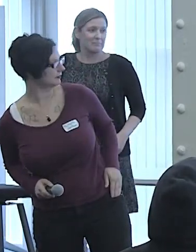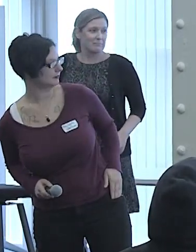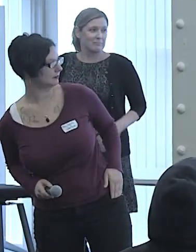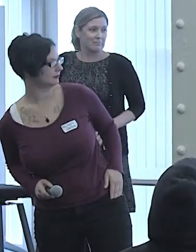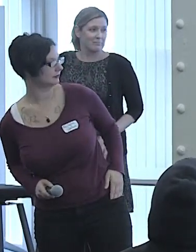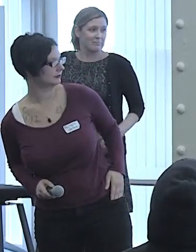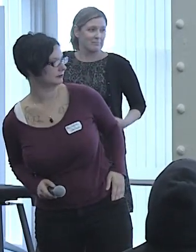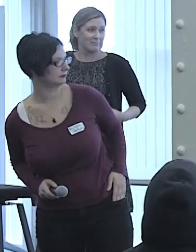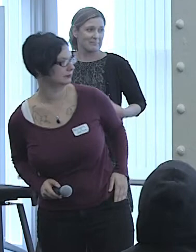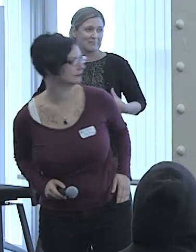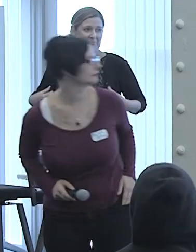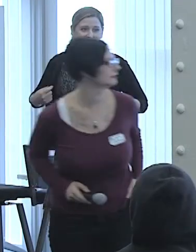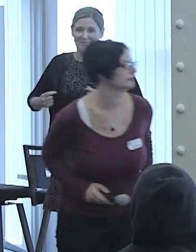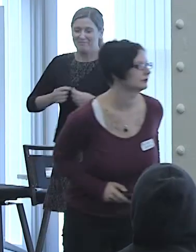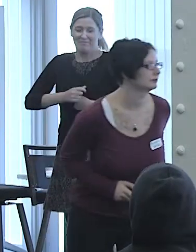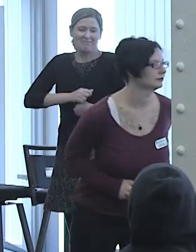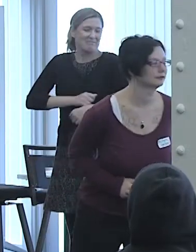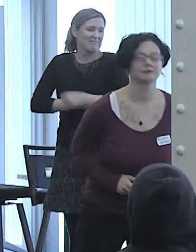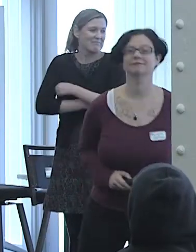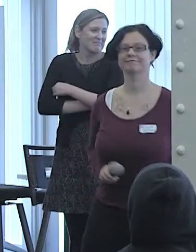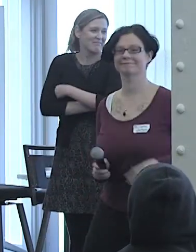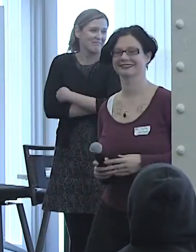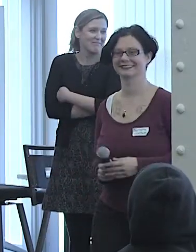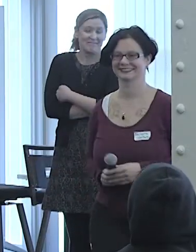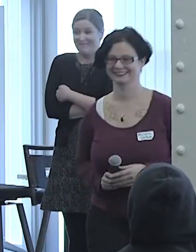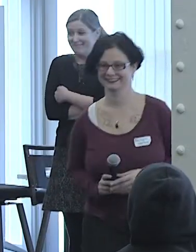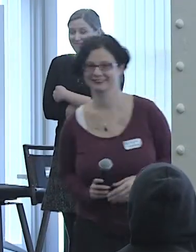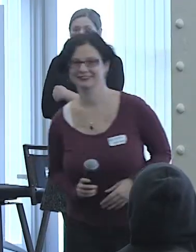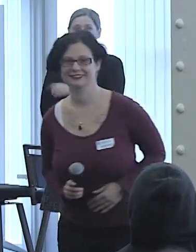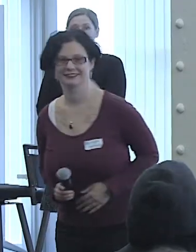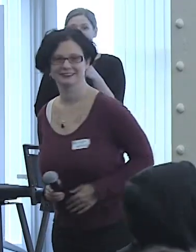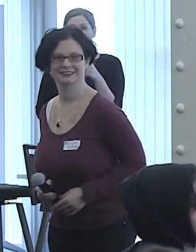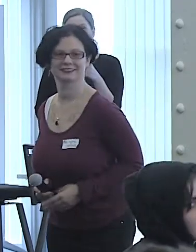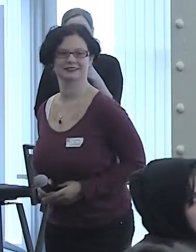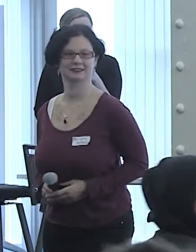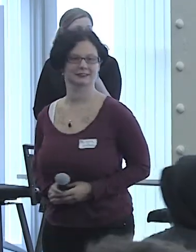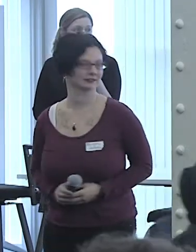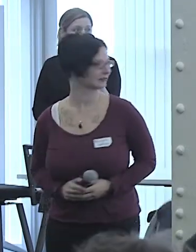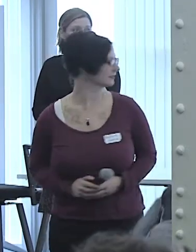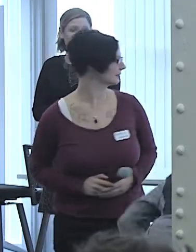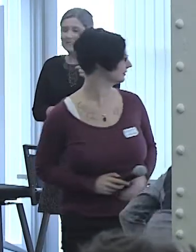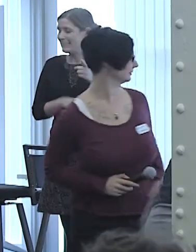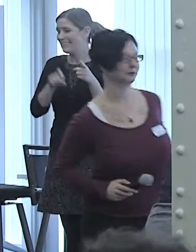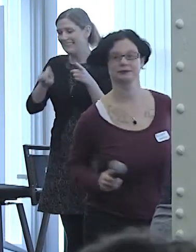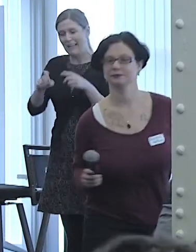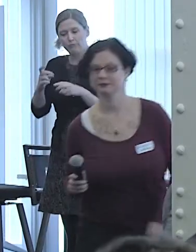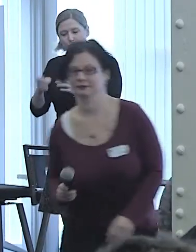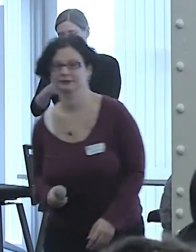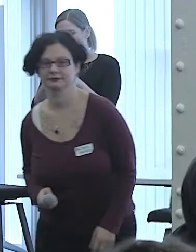[Male Audience Member] Over here. You know what, I'll just stand up and speak loud. You have to use the microphone. It's an access issue.